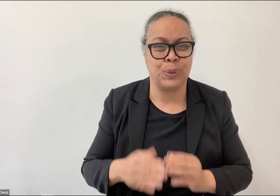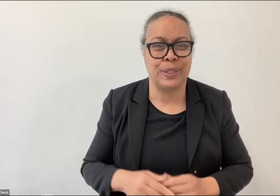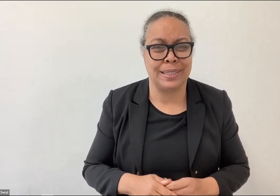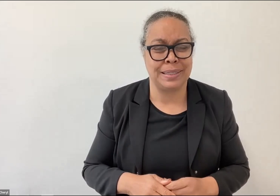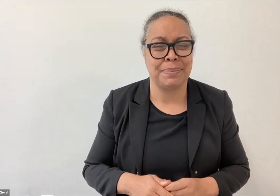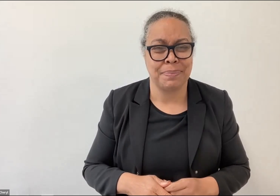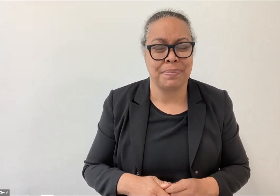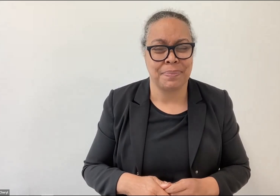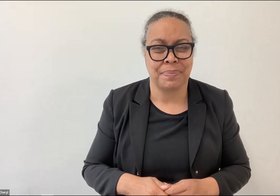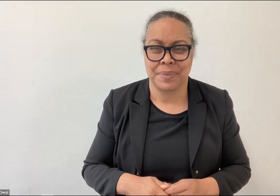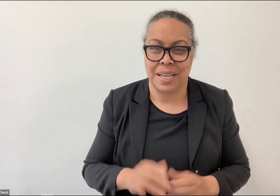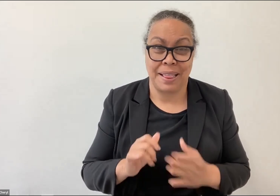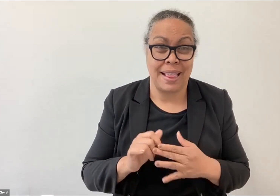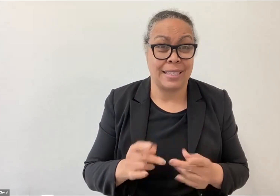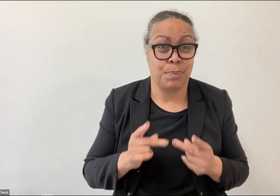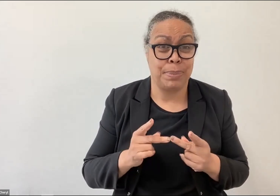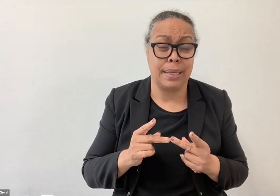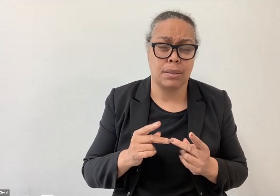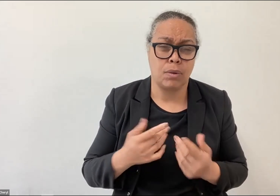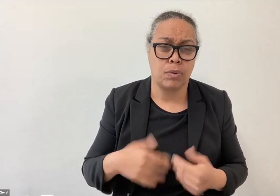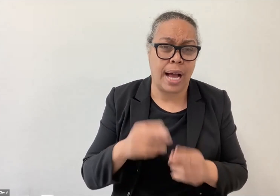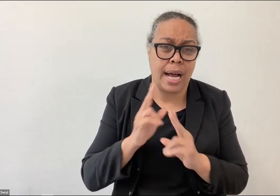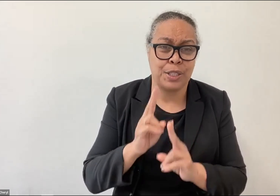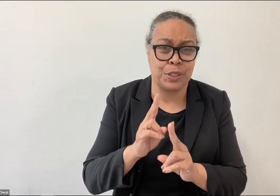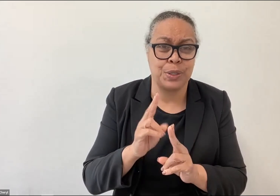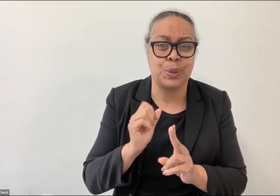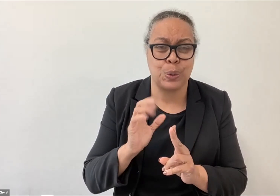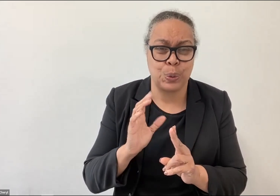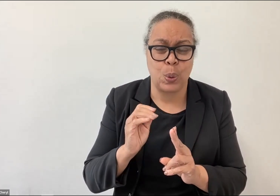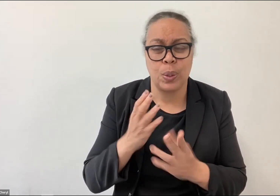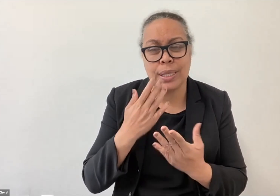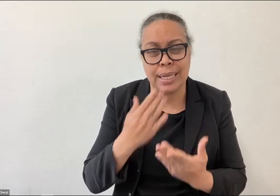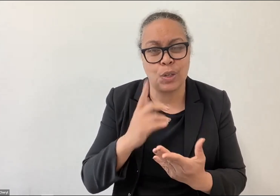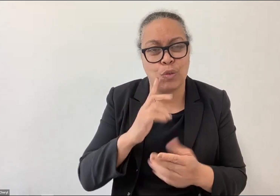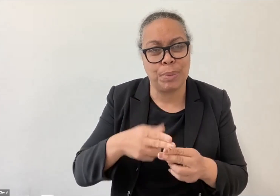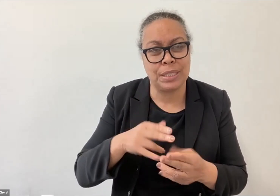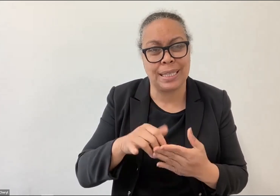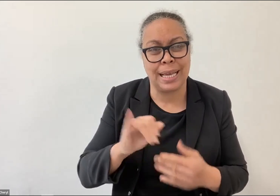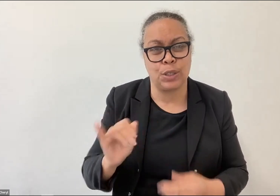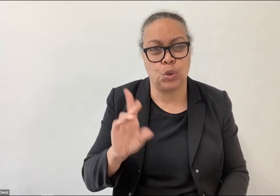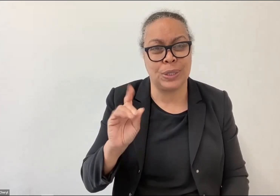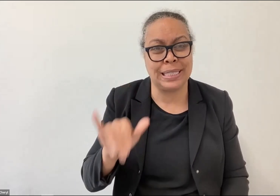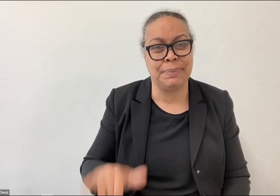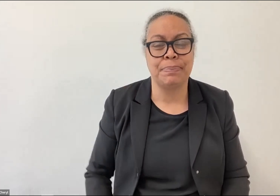And and it is a place of great honor. So so thank you for bringing that up, Judy.